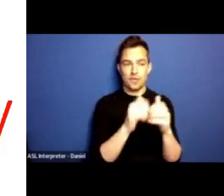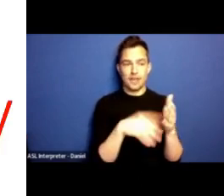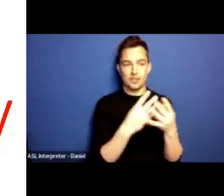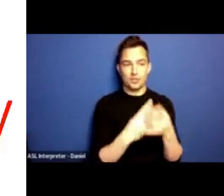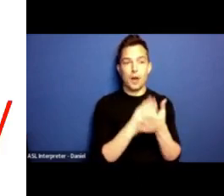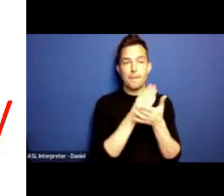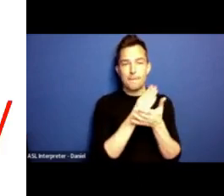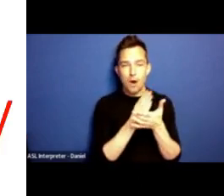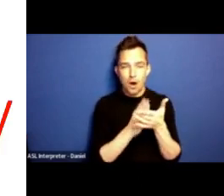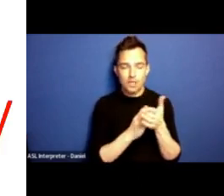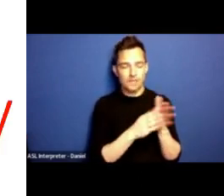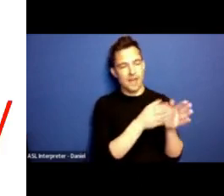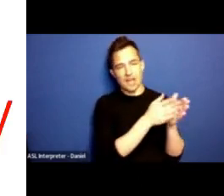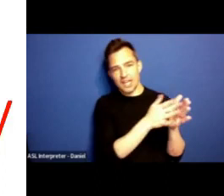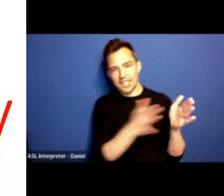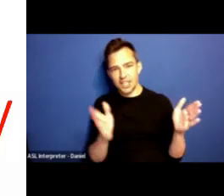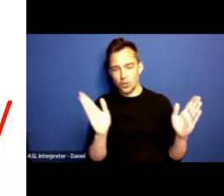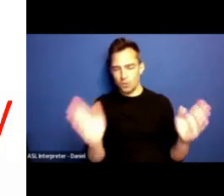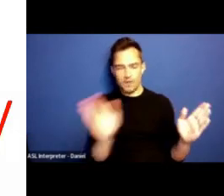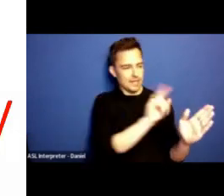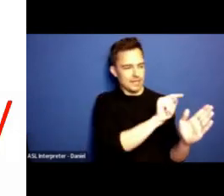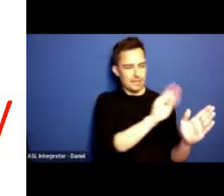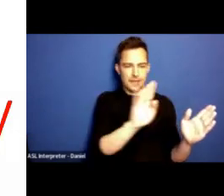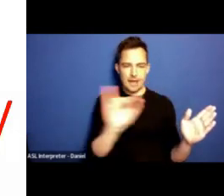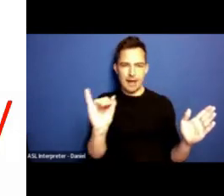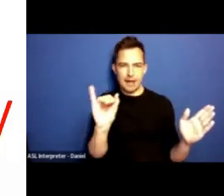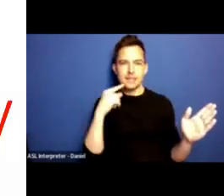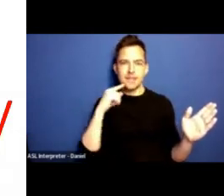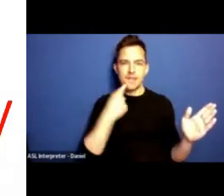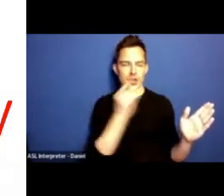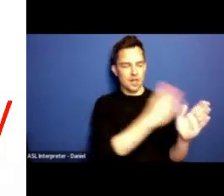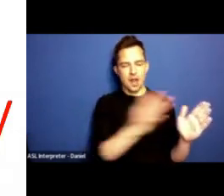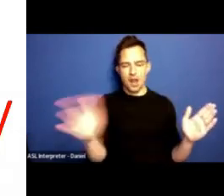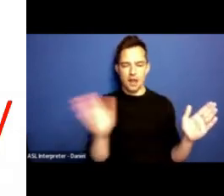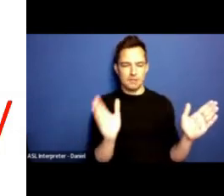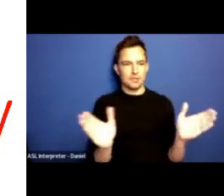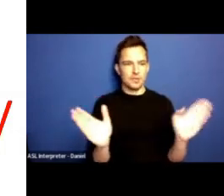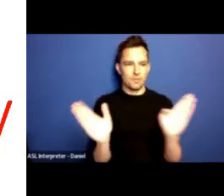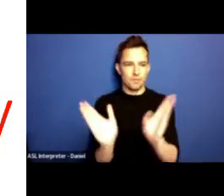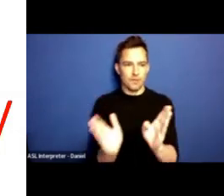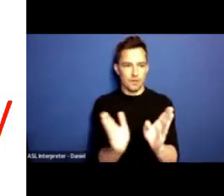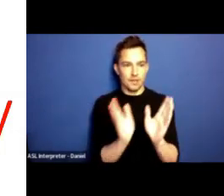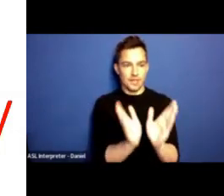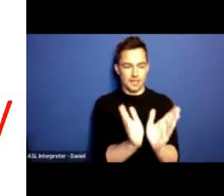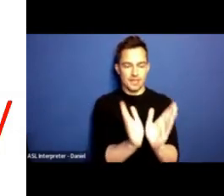continuum of traumatic brain injury severity. So where the arrow there is in the middle saying any loss of